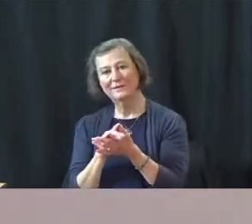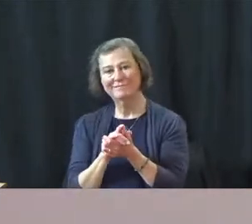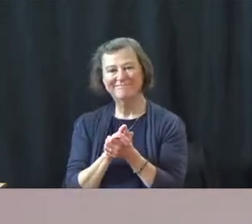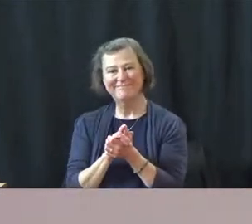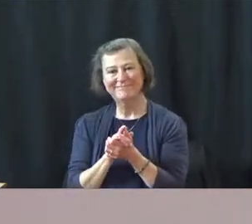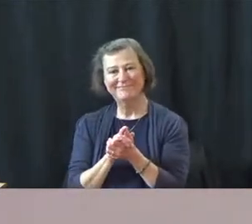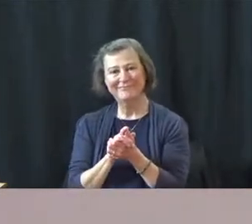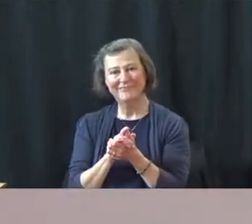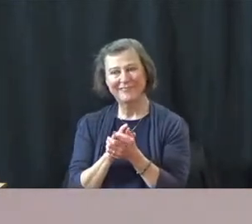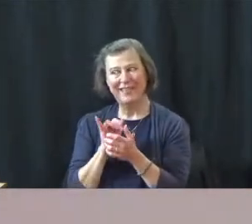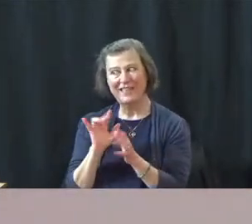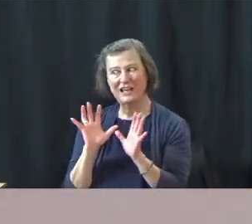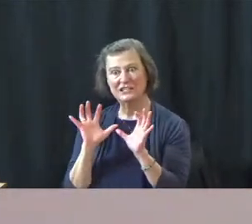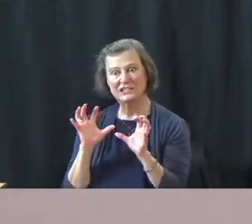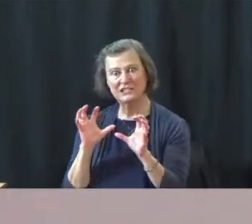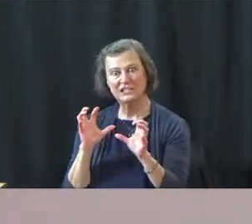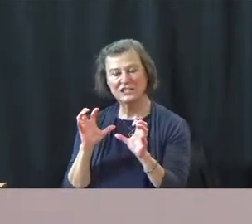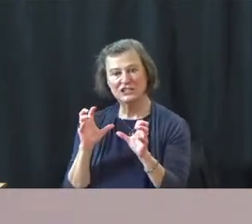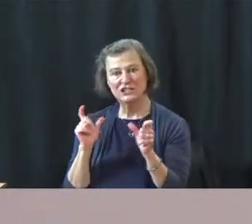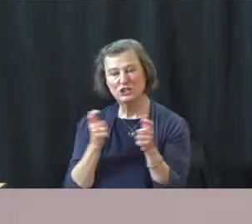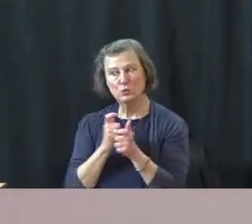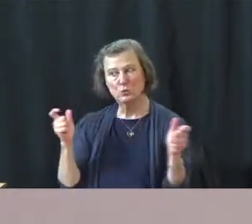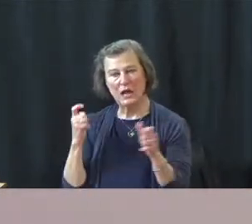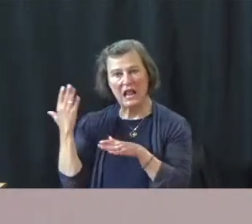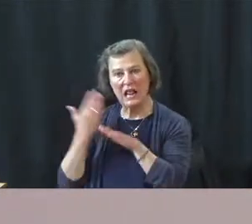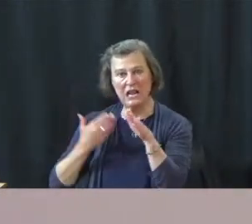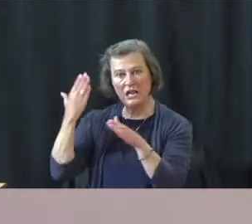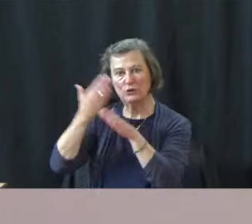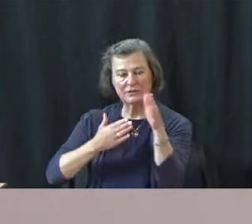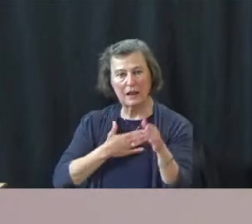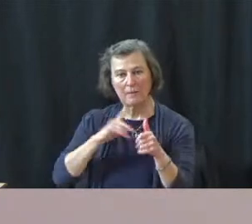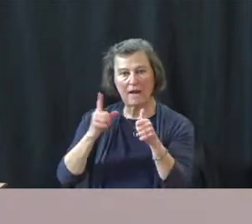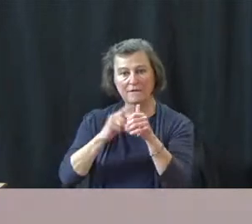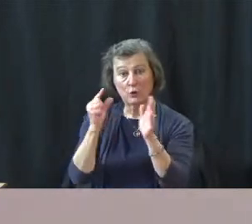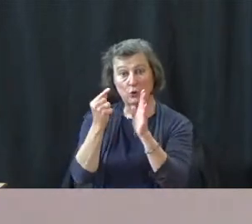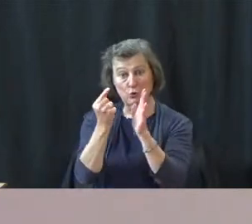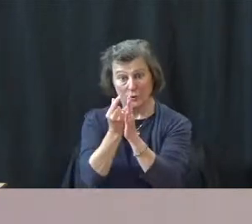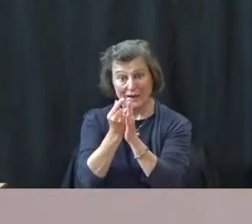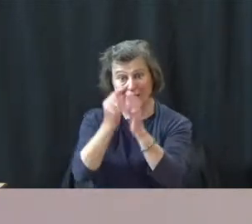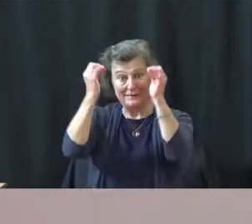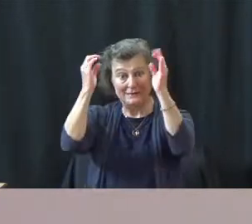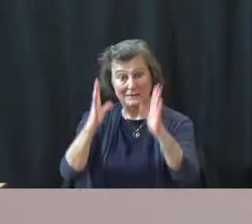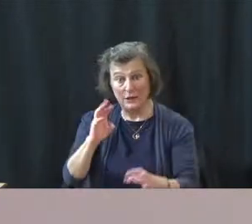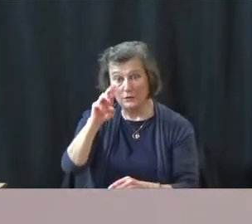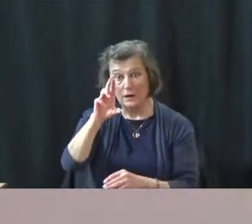And this greatly irritated my first-grade teacher, our first grade, teacher Mrs. Lyerly,